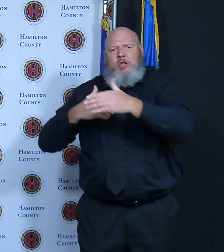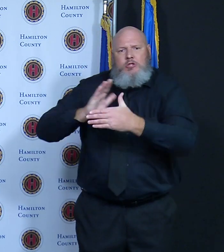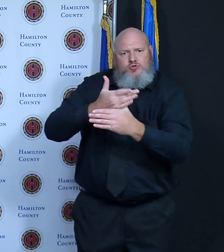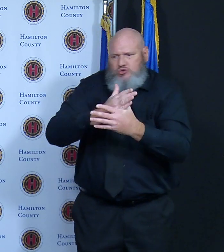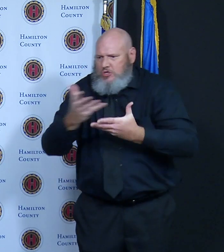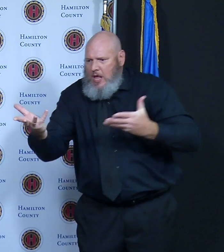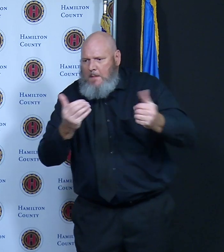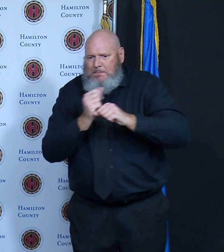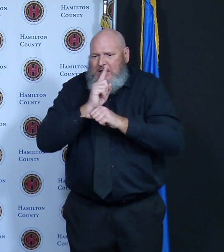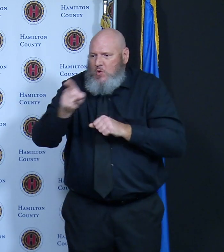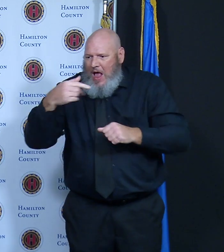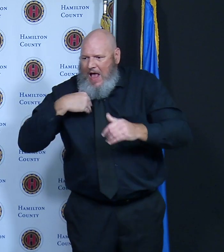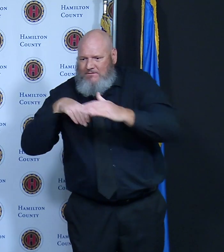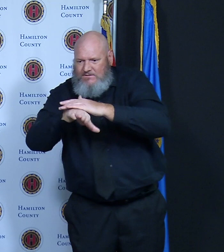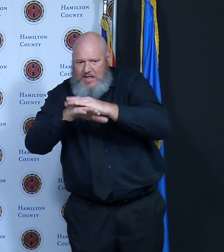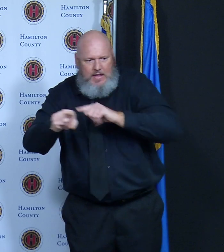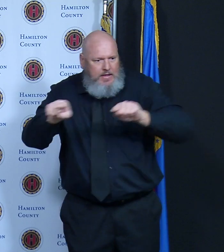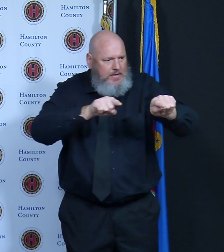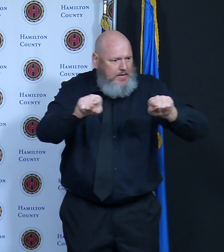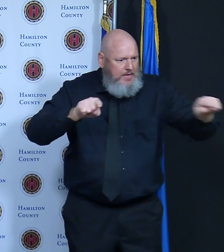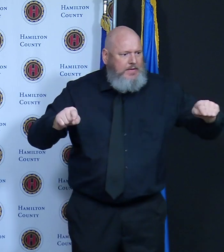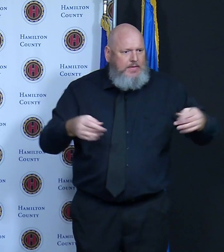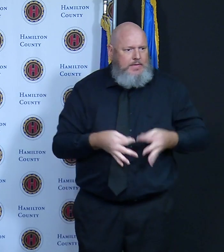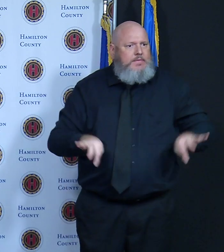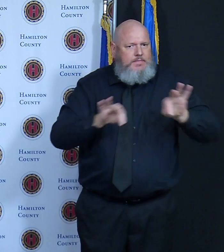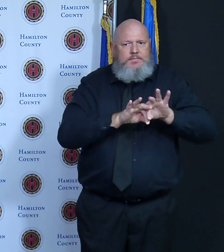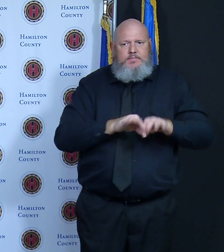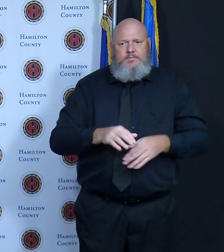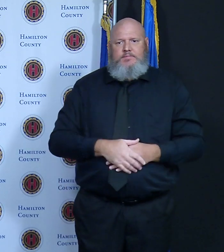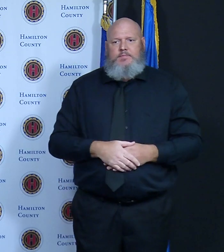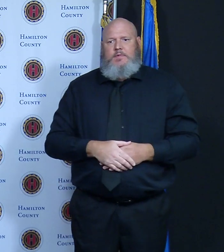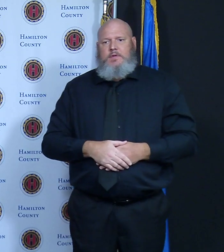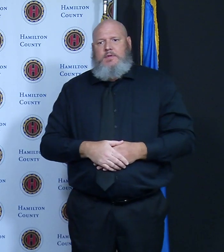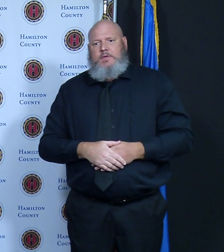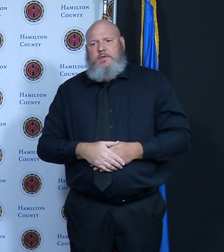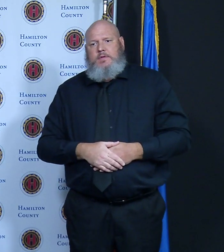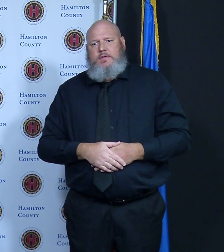tri-state know how to access that through the health collab and finally if